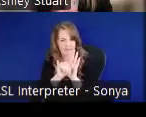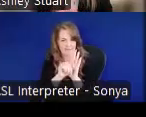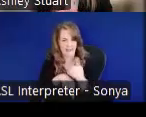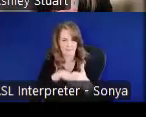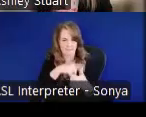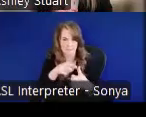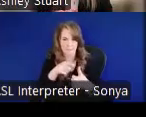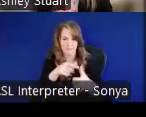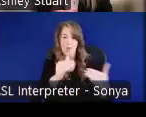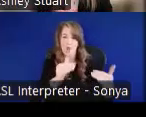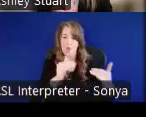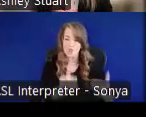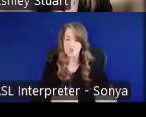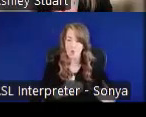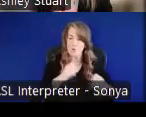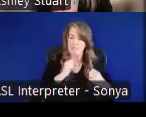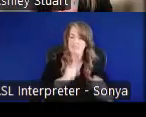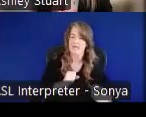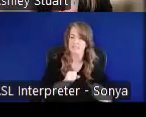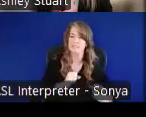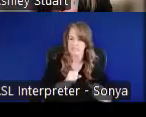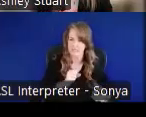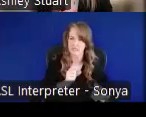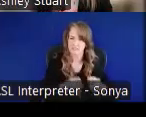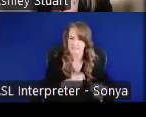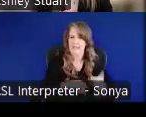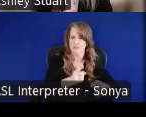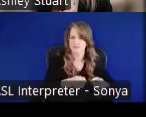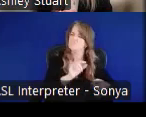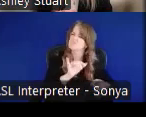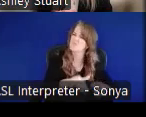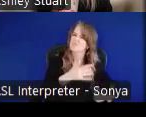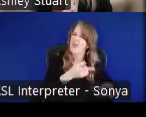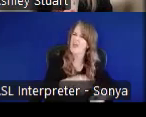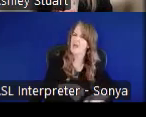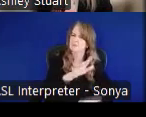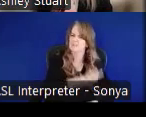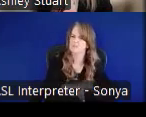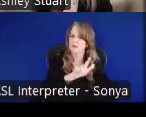tantrums, which occurred in about 26% of children, moderate